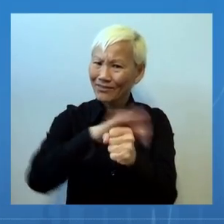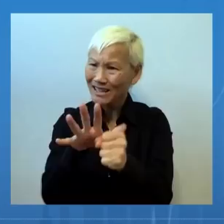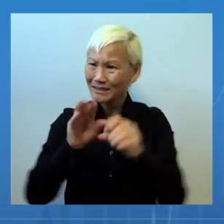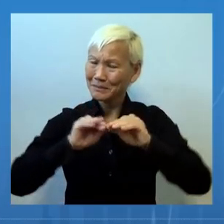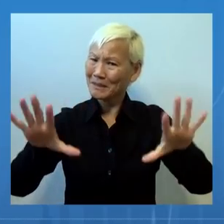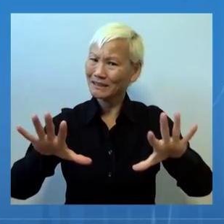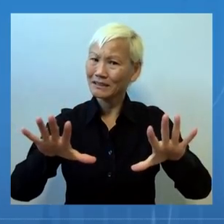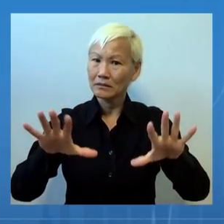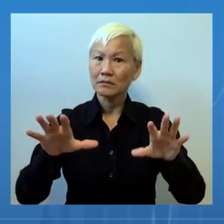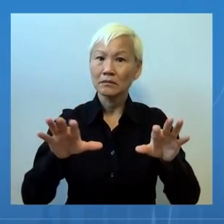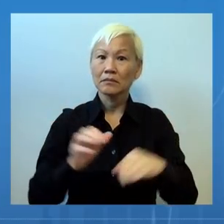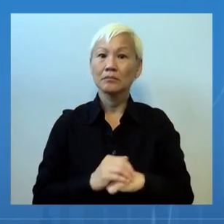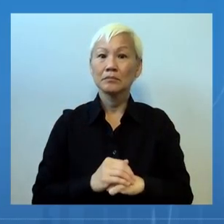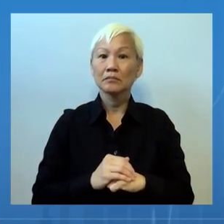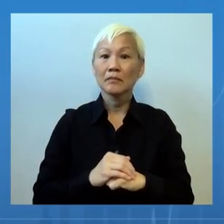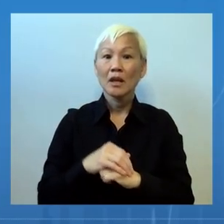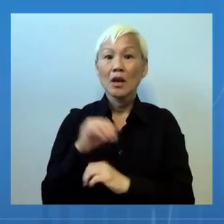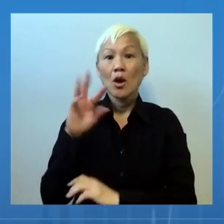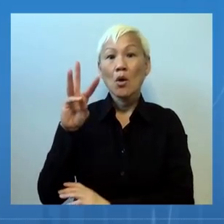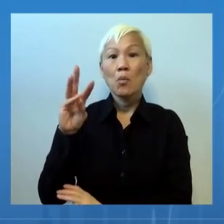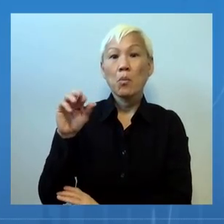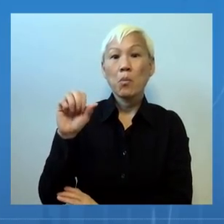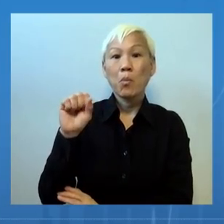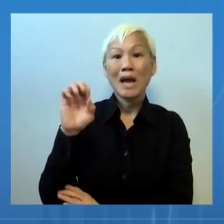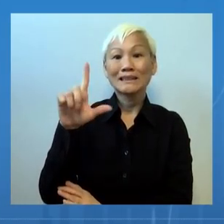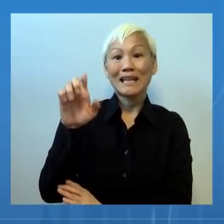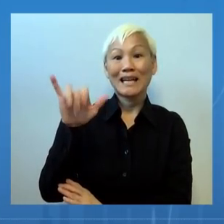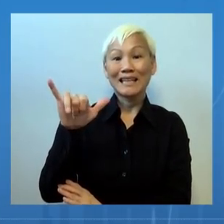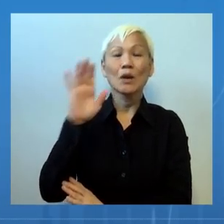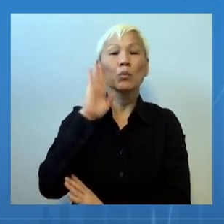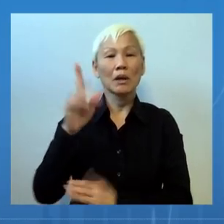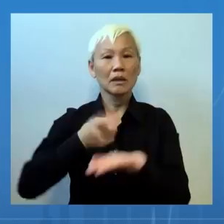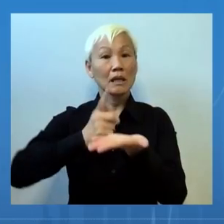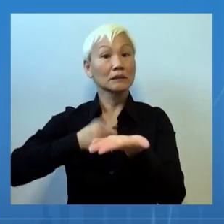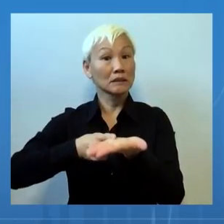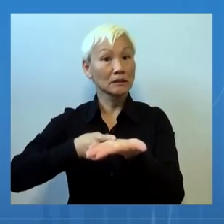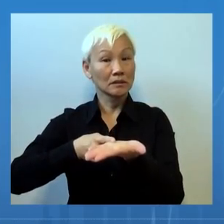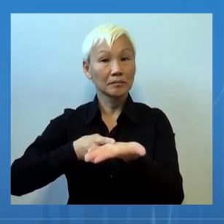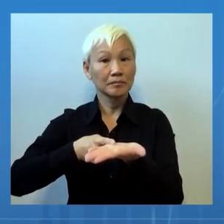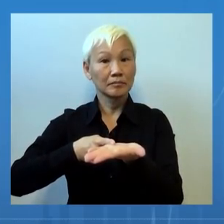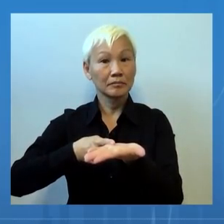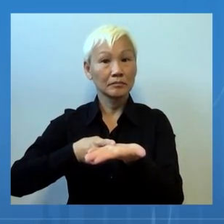this week CDC will make its clinical recommendations on vaccinations for this age group.